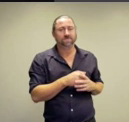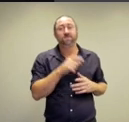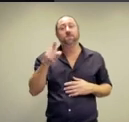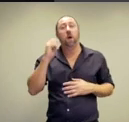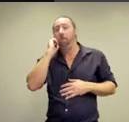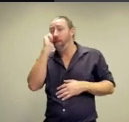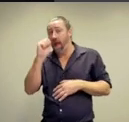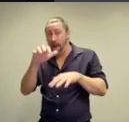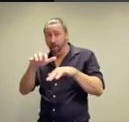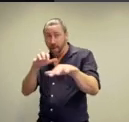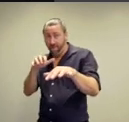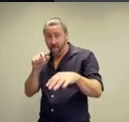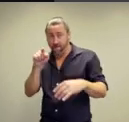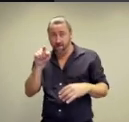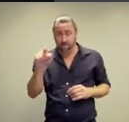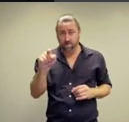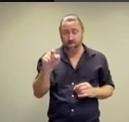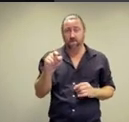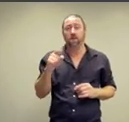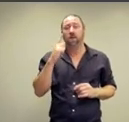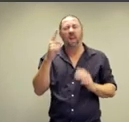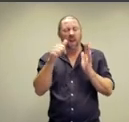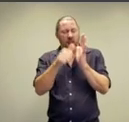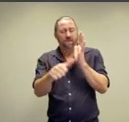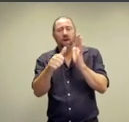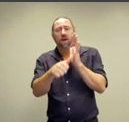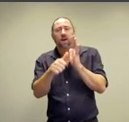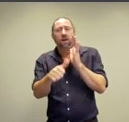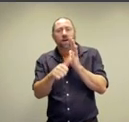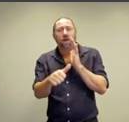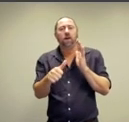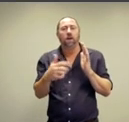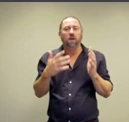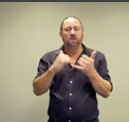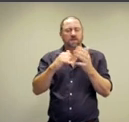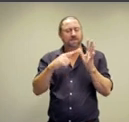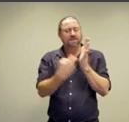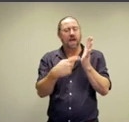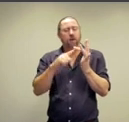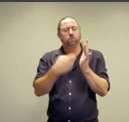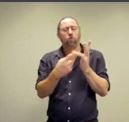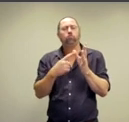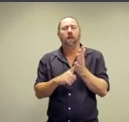In the Black Panthers specifically, we see how the use of the leather jacket